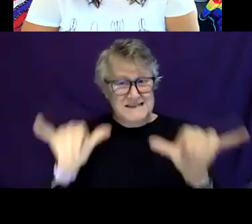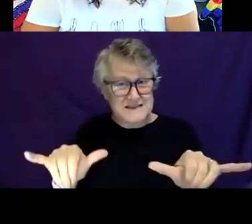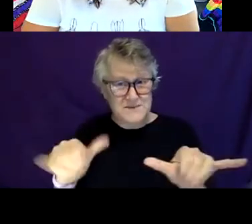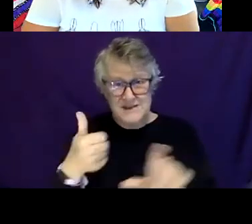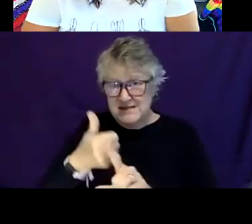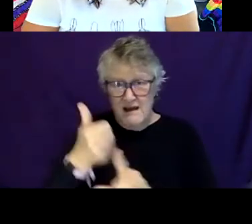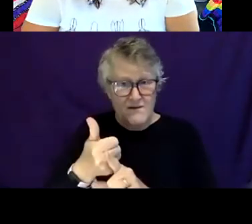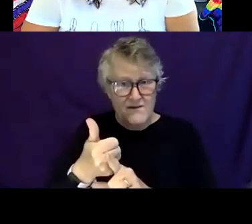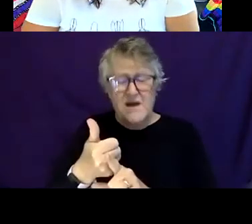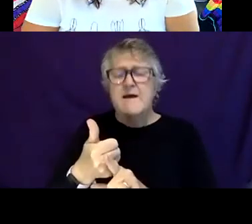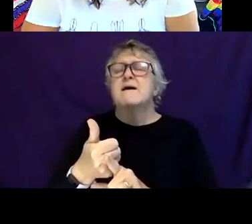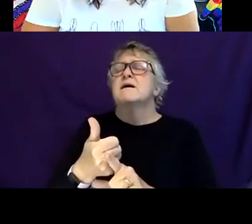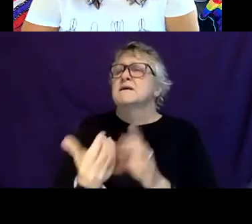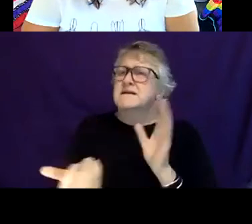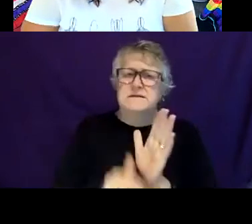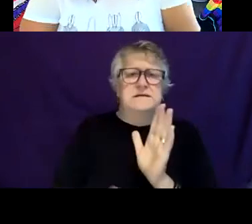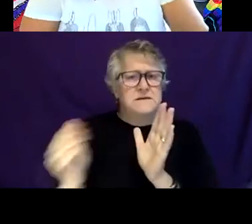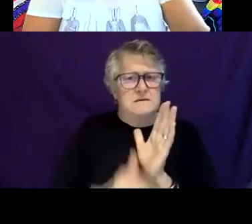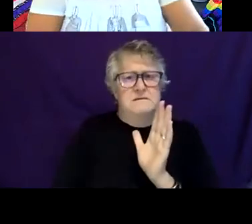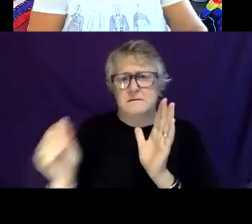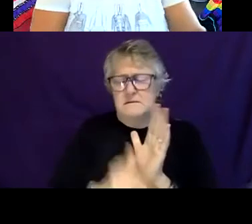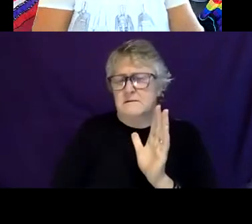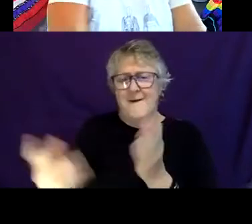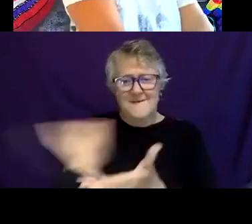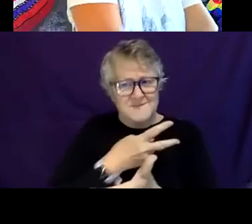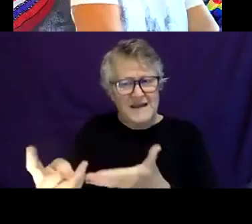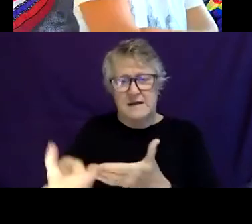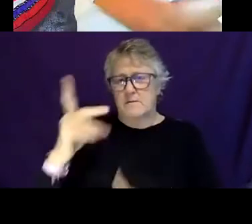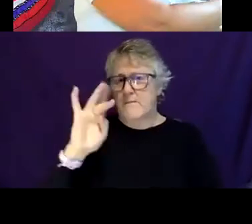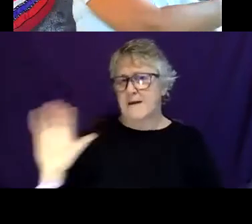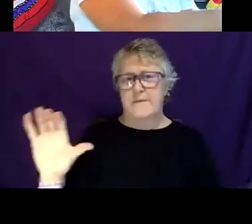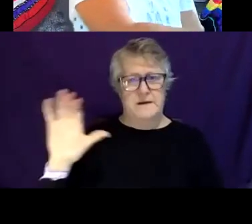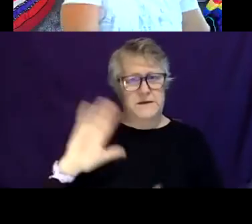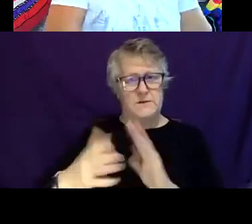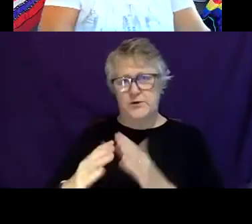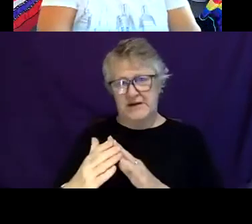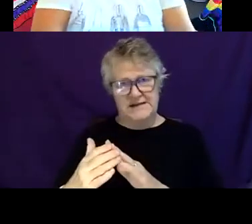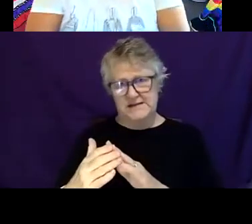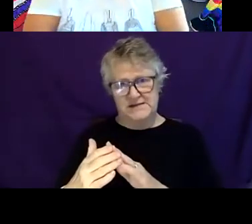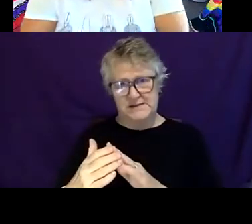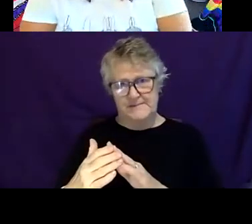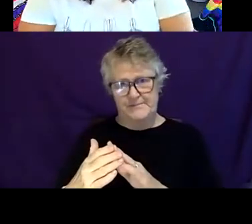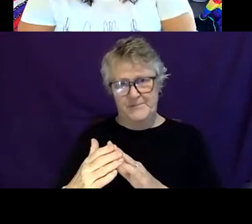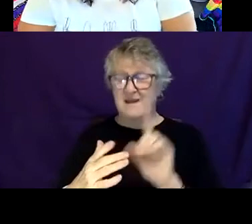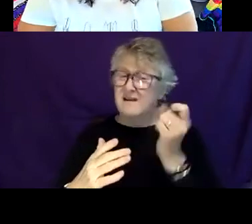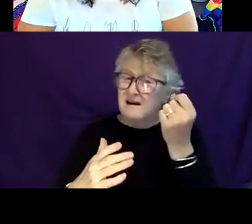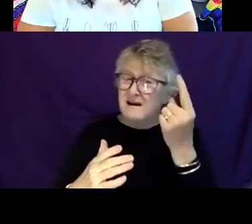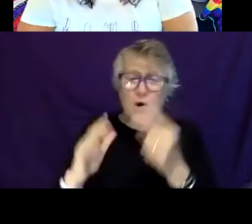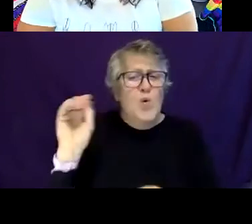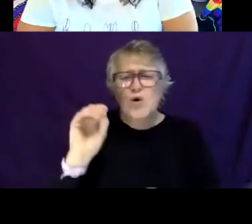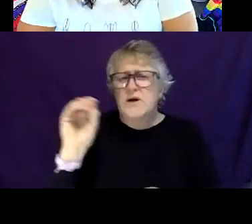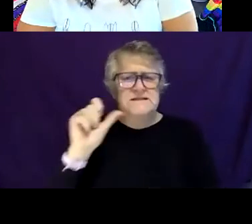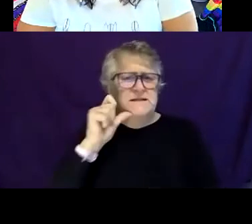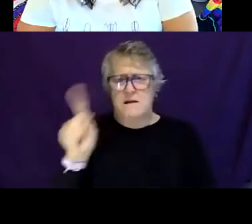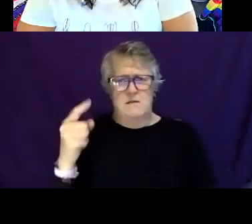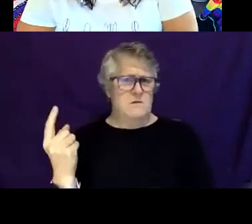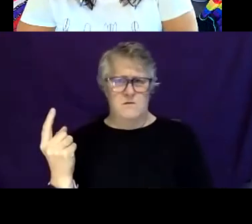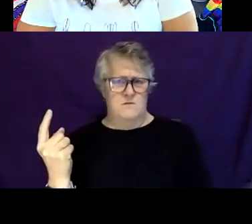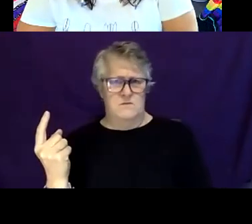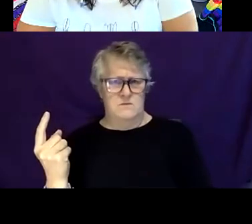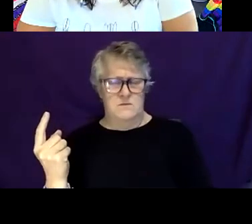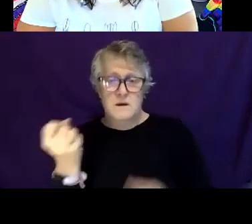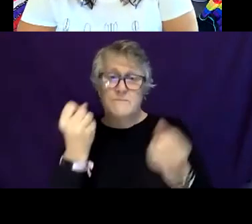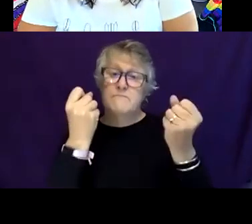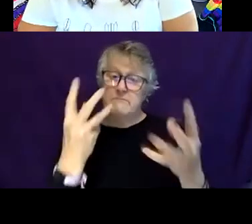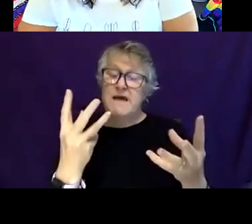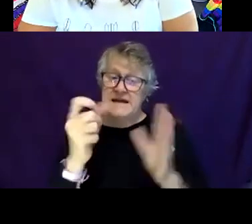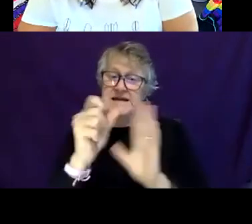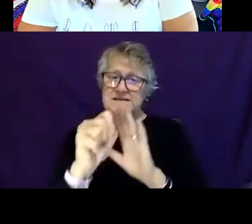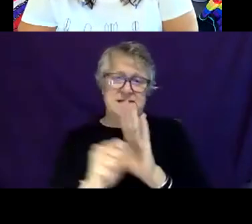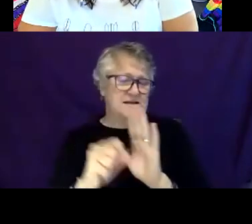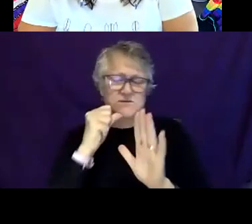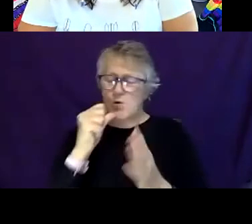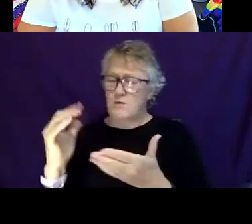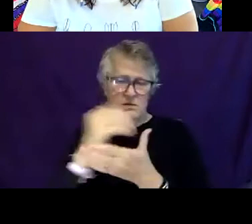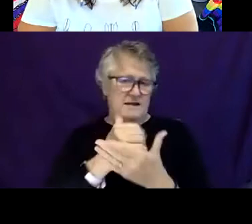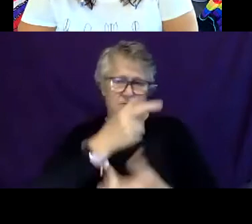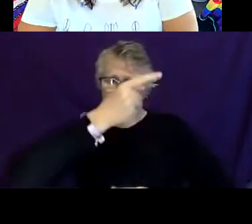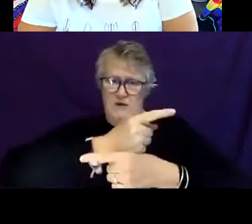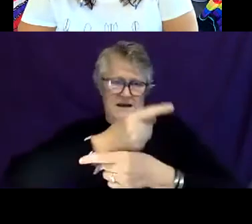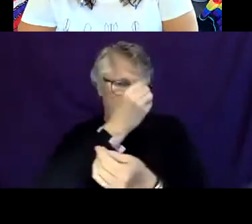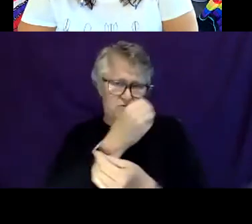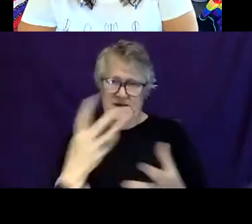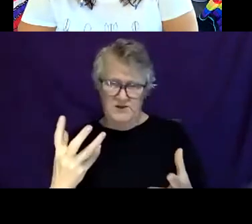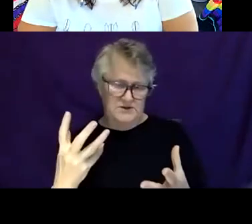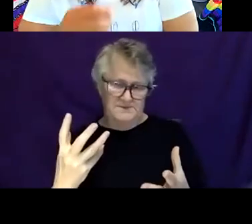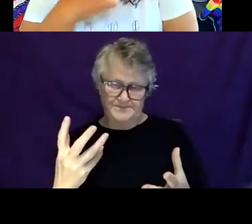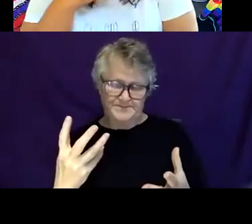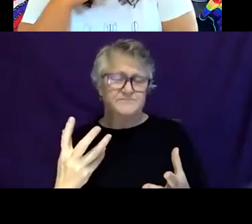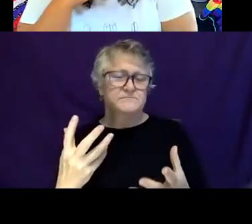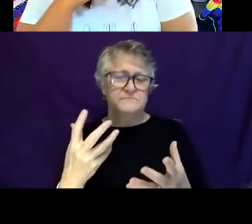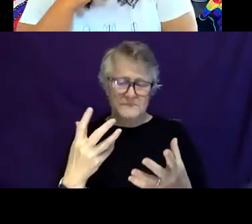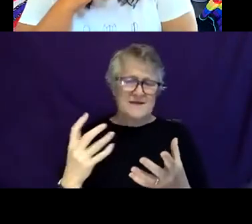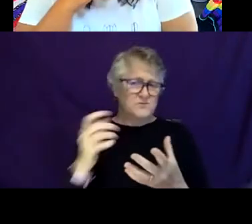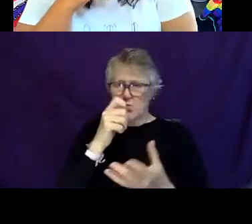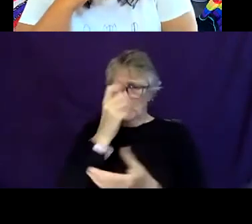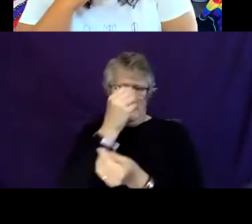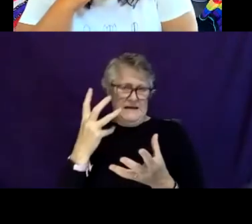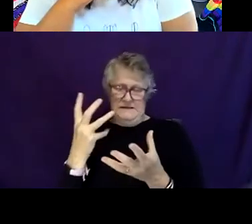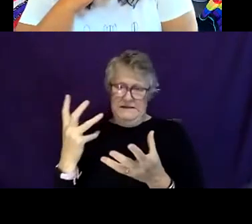other communities that have traditionally faced inequities. And I think Oregon is not unique. Many states do not collect the appropriate information that they need to really make decisions about communities that have had the most disparate impact.